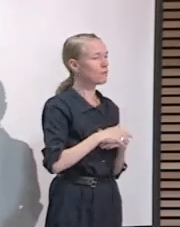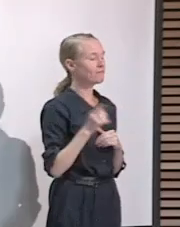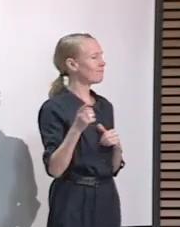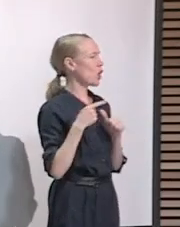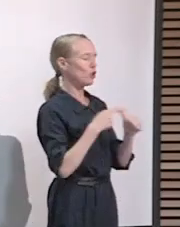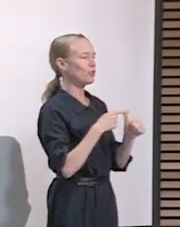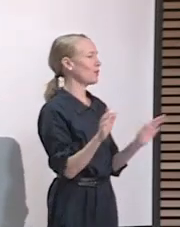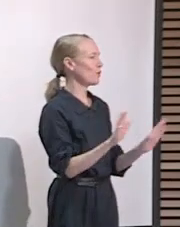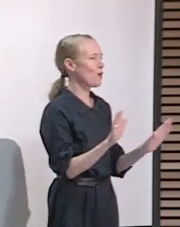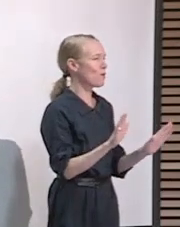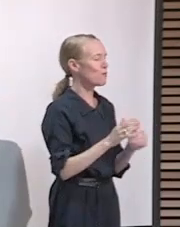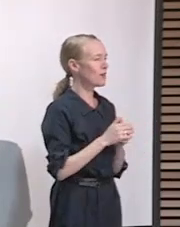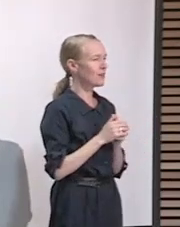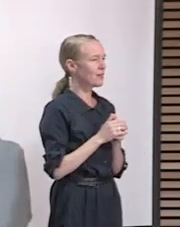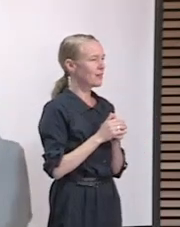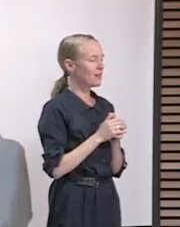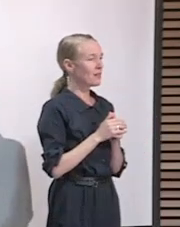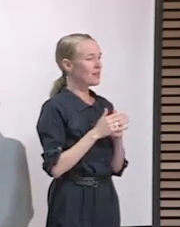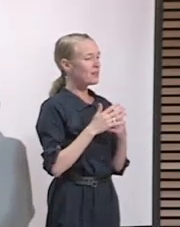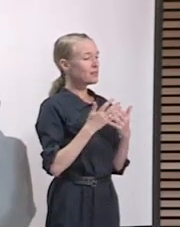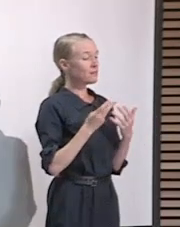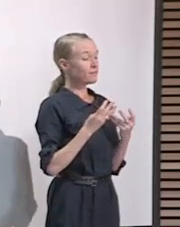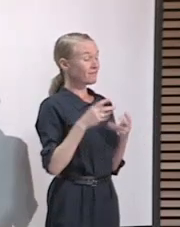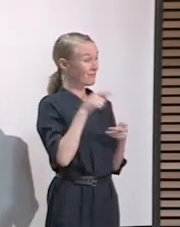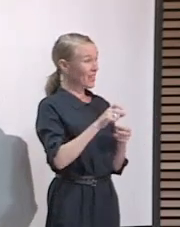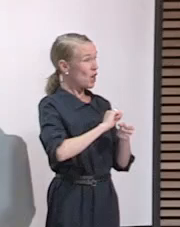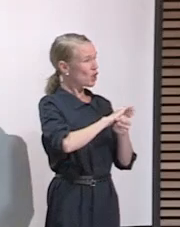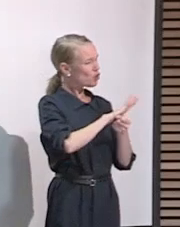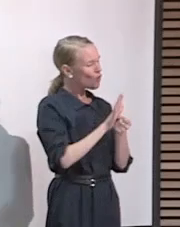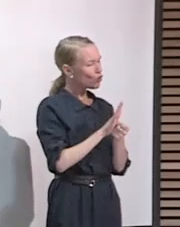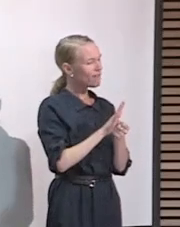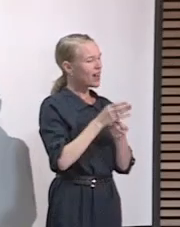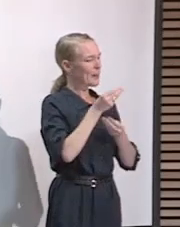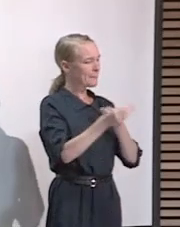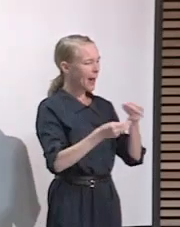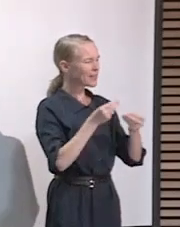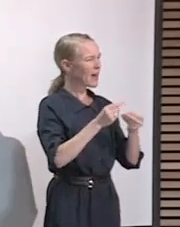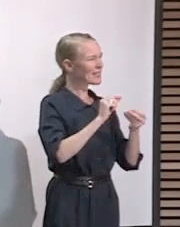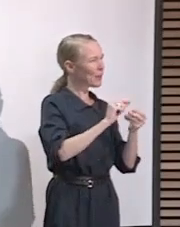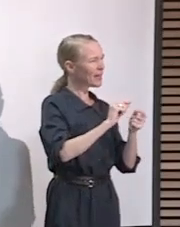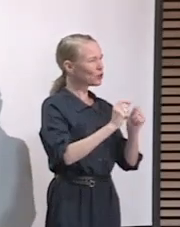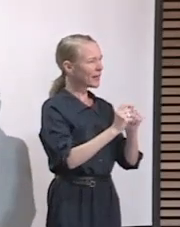any difference there? No. It's a strain that has been around for a while and with every